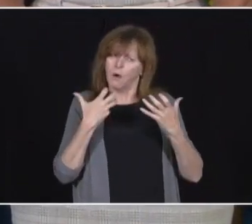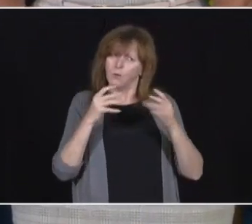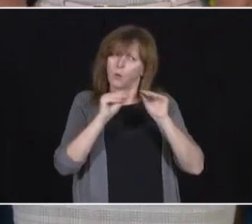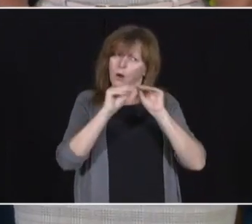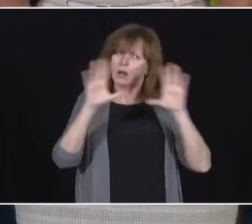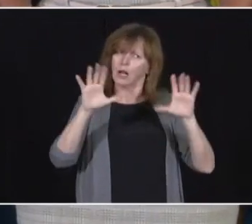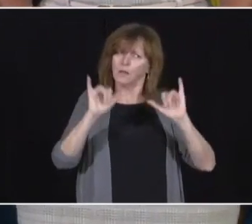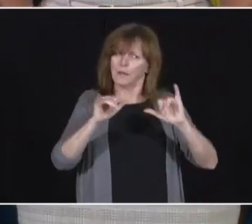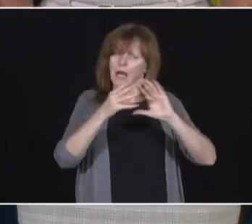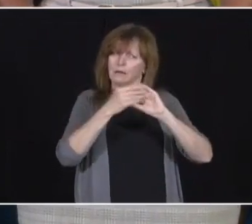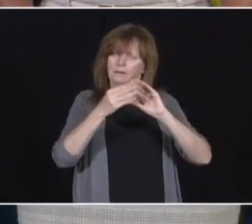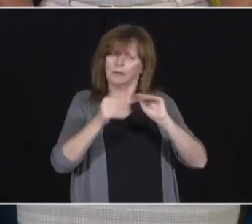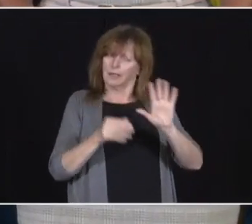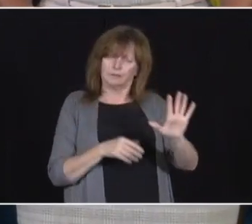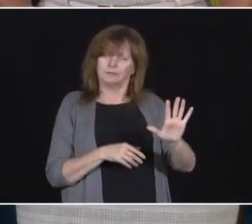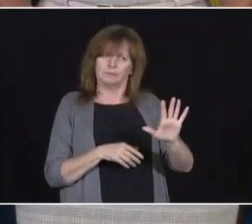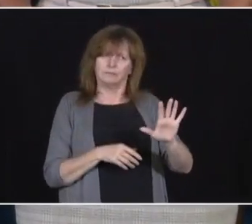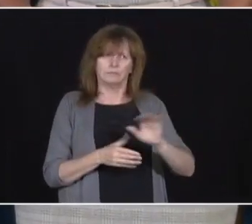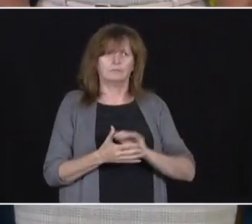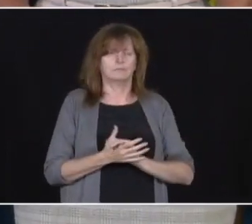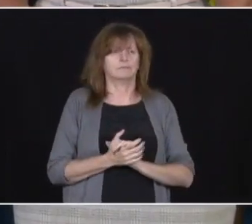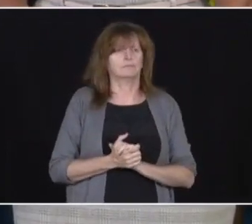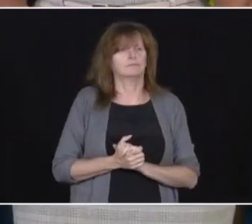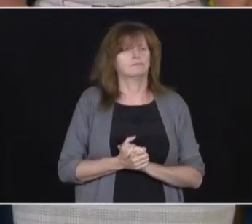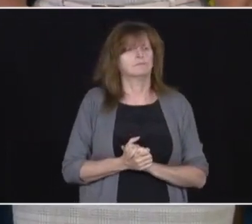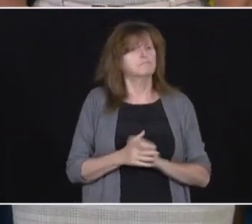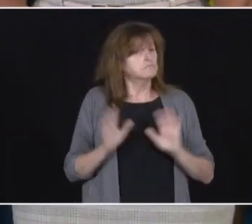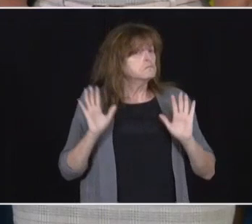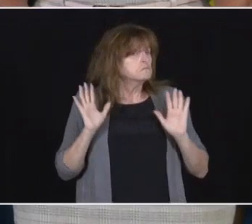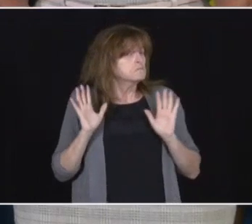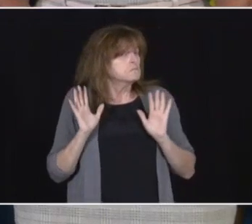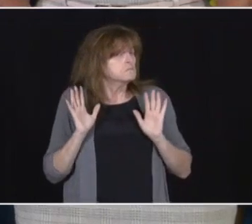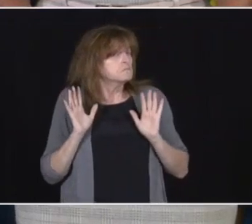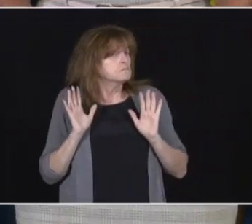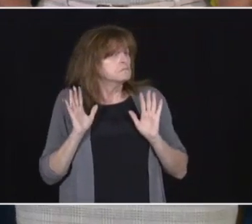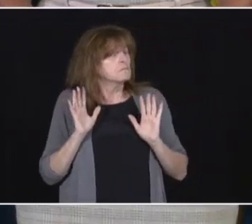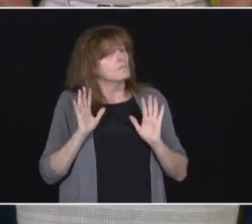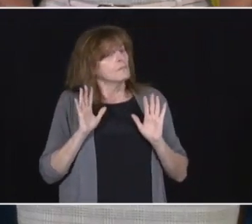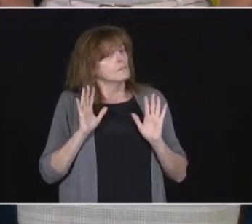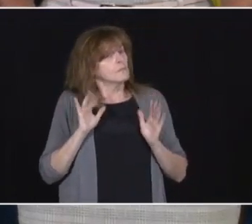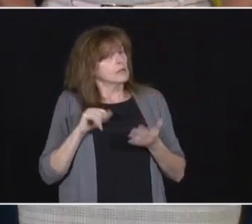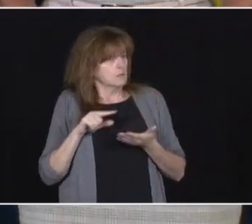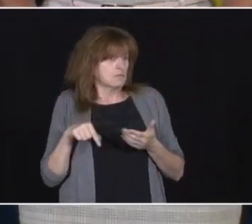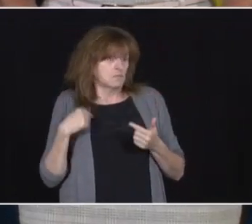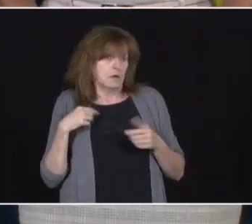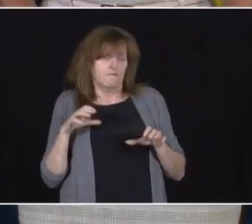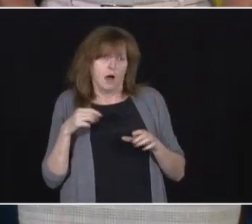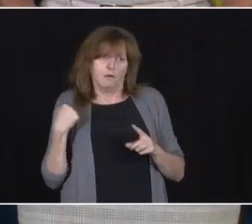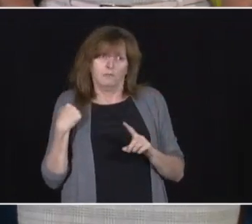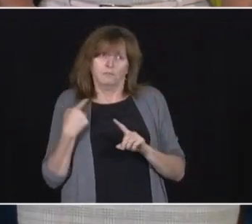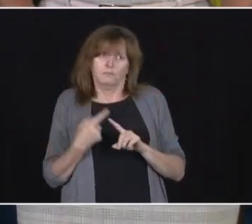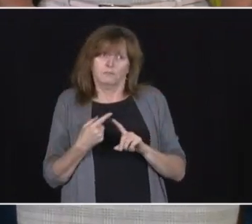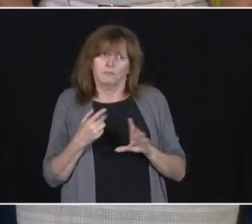I just want to put a clarity on that conversation. So, that is some of the things that we are doing to help long-term care.